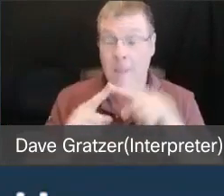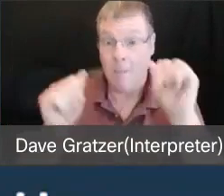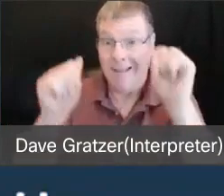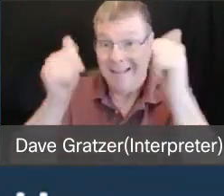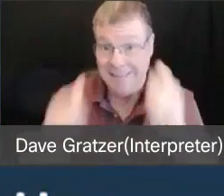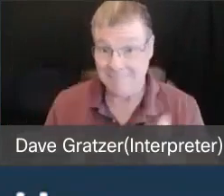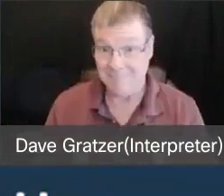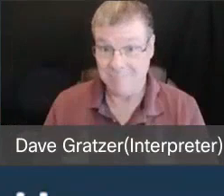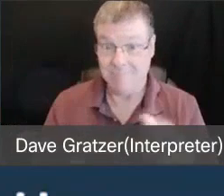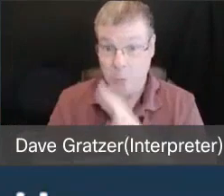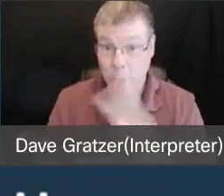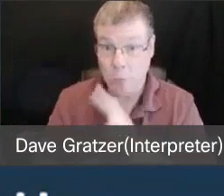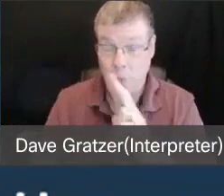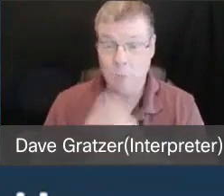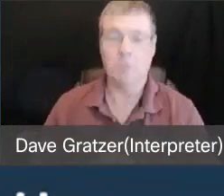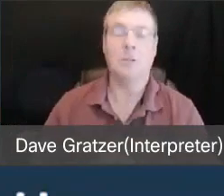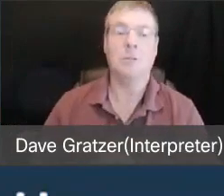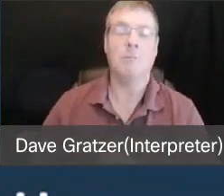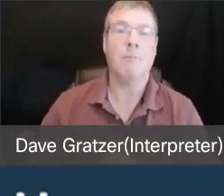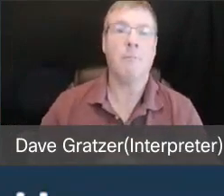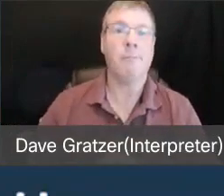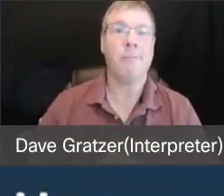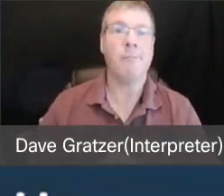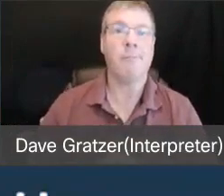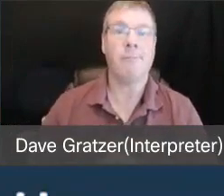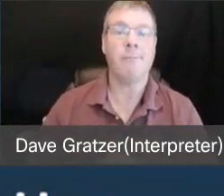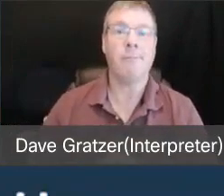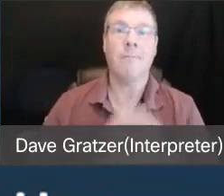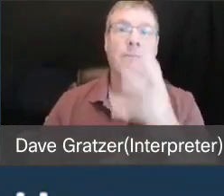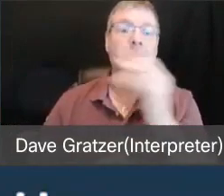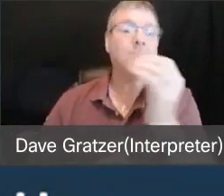substance use and any reasons or explanation